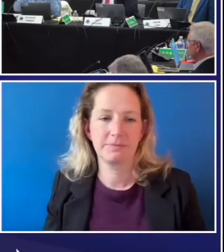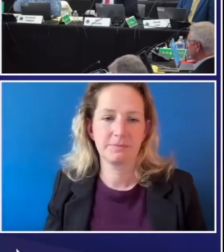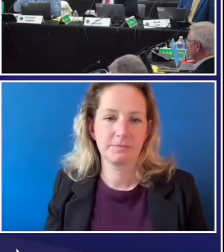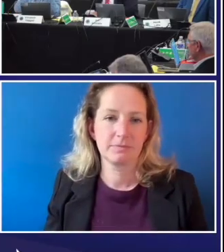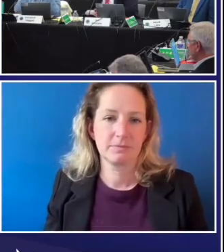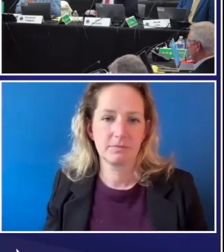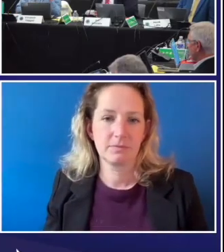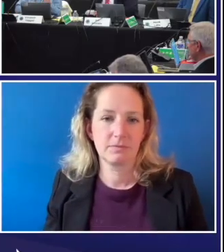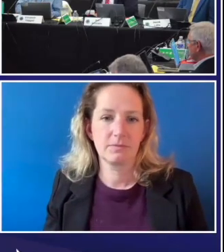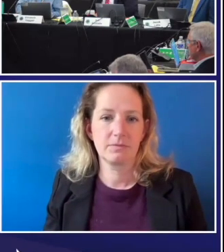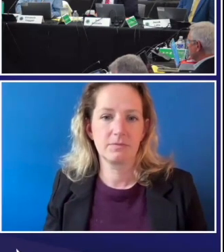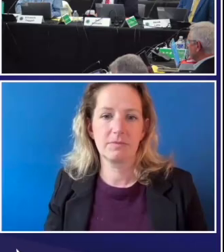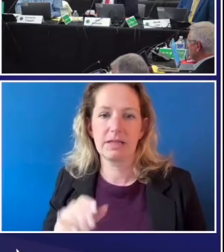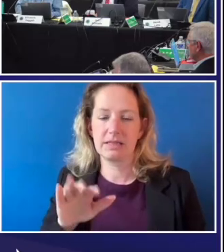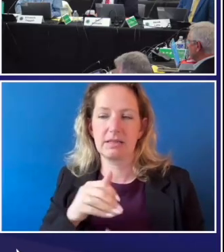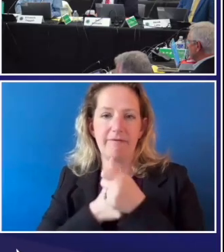It's conforming to the changes where we made other places.